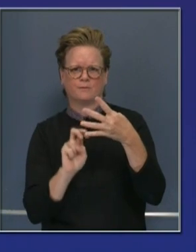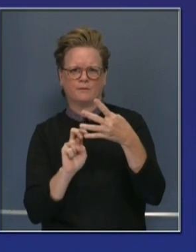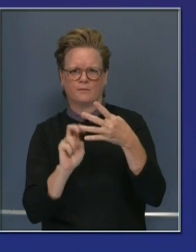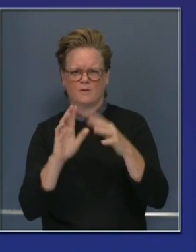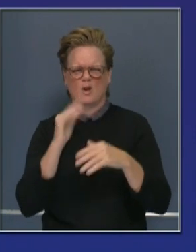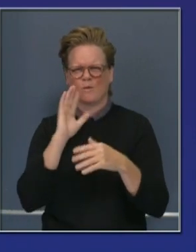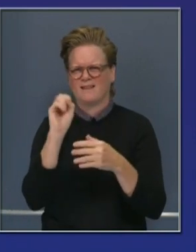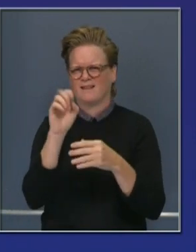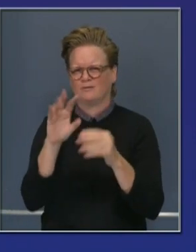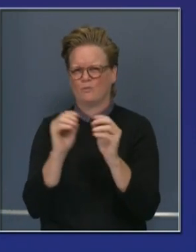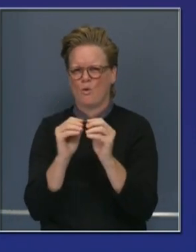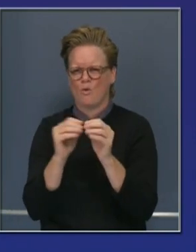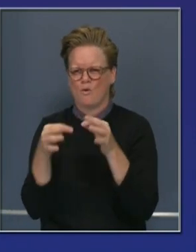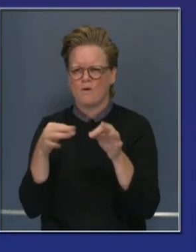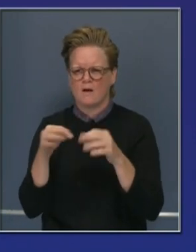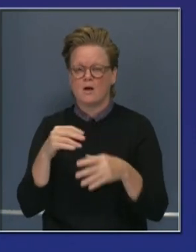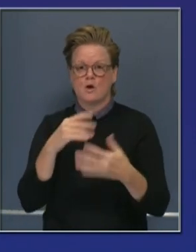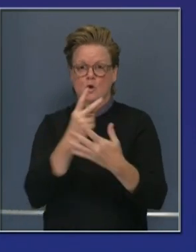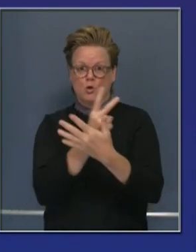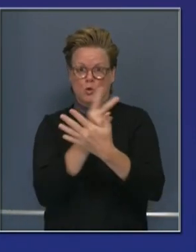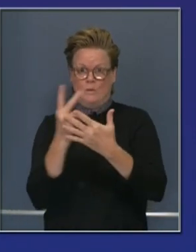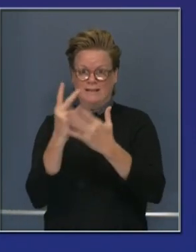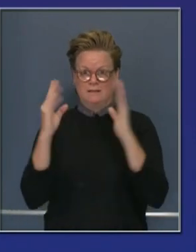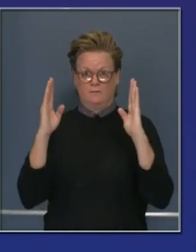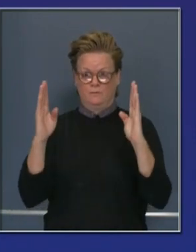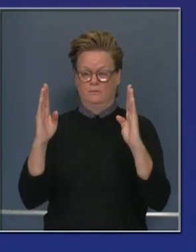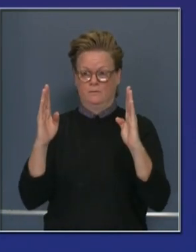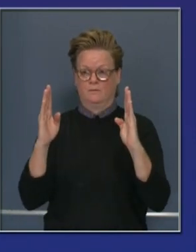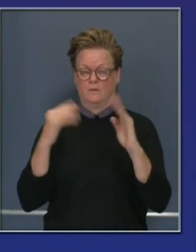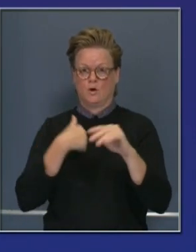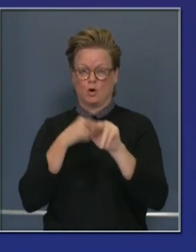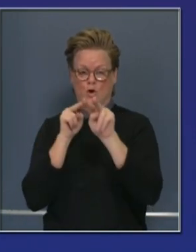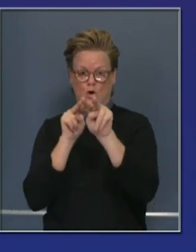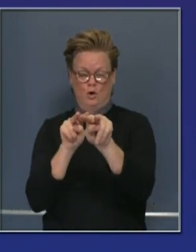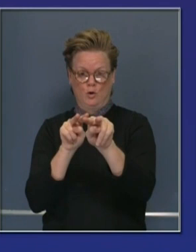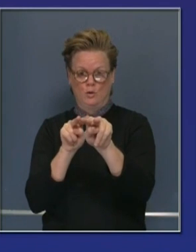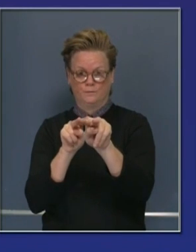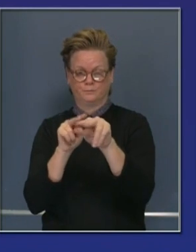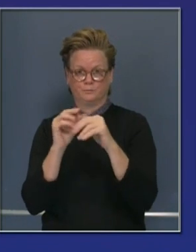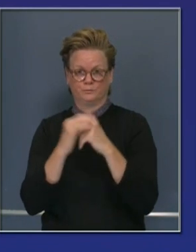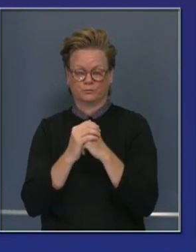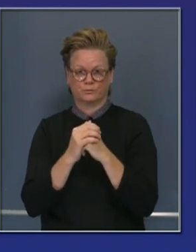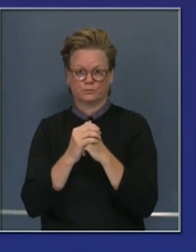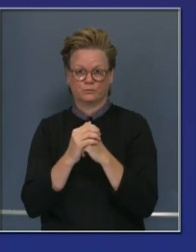REPRESENTS. WE WANT MORE SPECIFIC SPECIFICALLY LOOKING AT DAILY